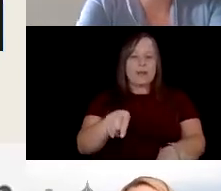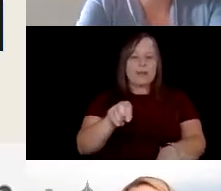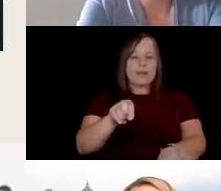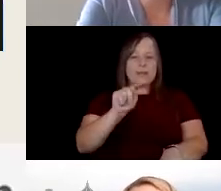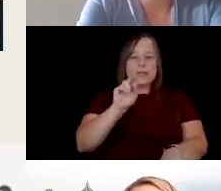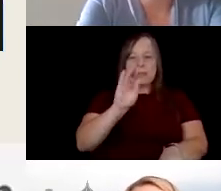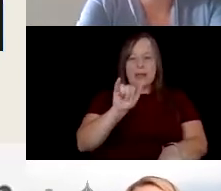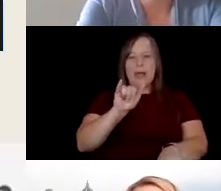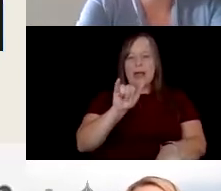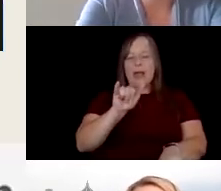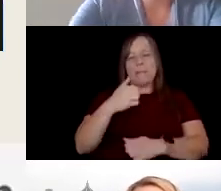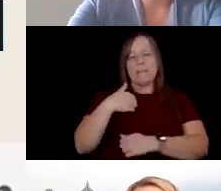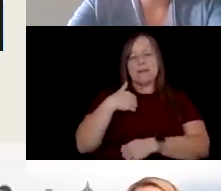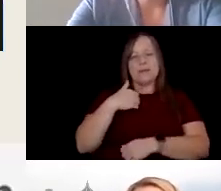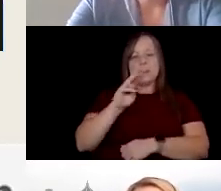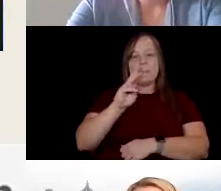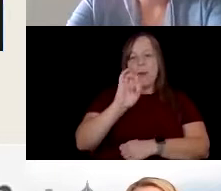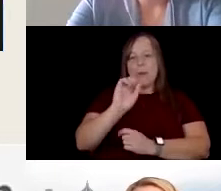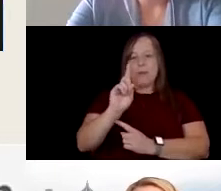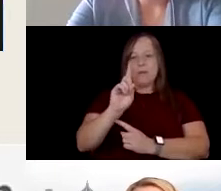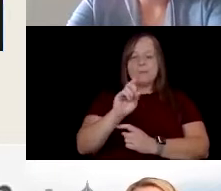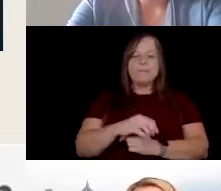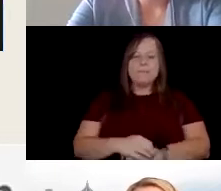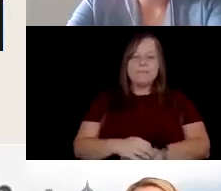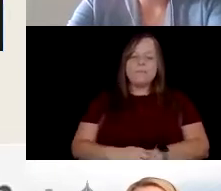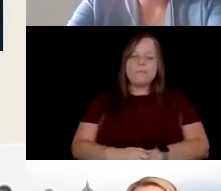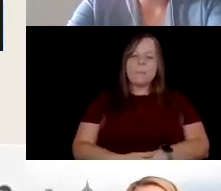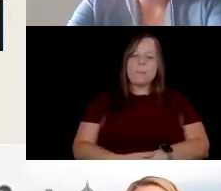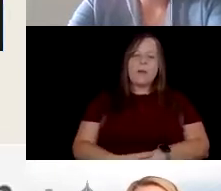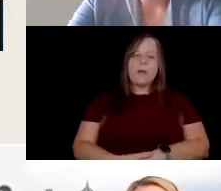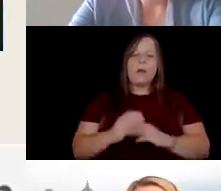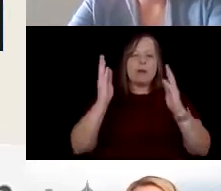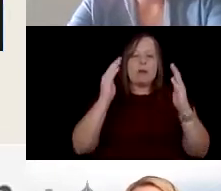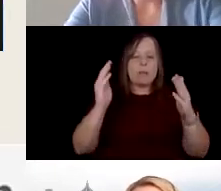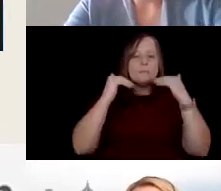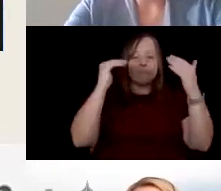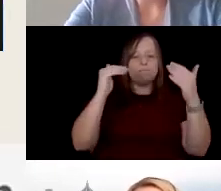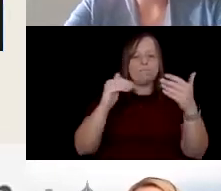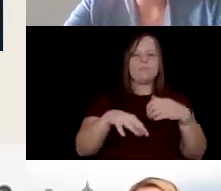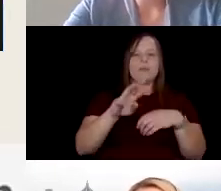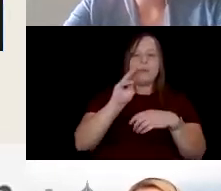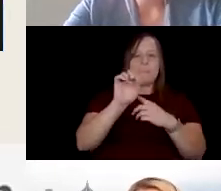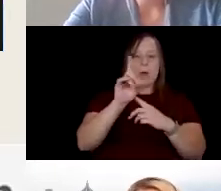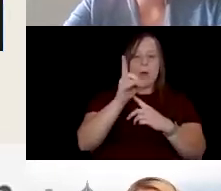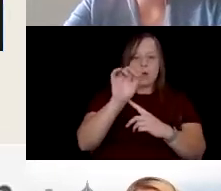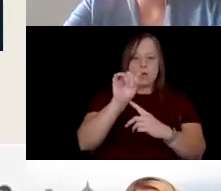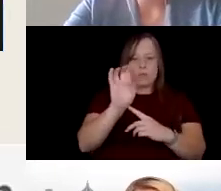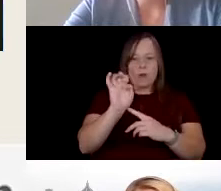sustained in the military are considered mild. And then you have a moderate TBI, which is a confused or disoriented state